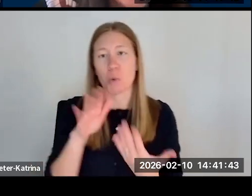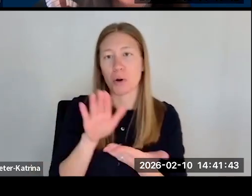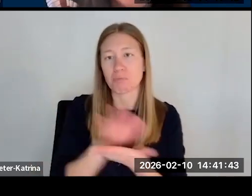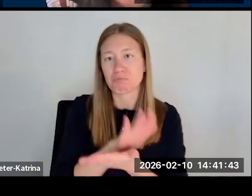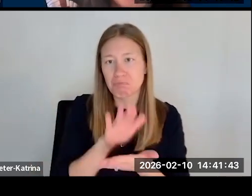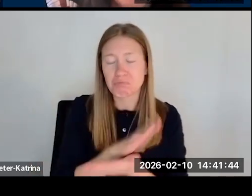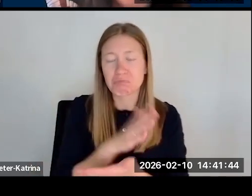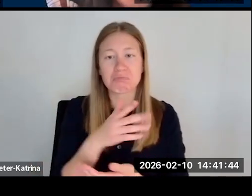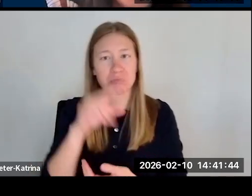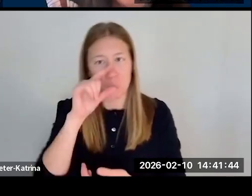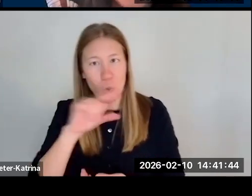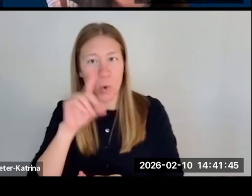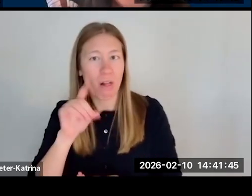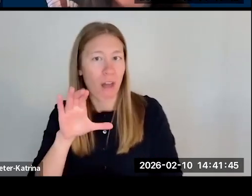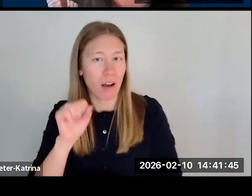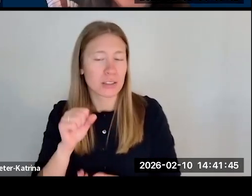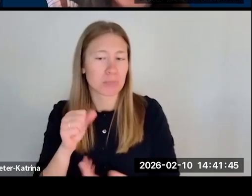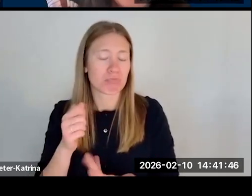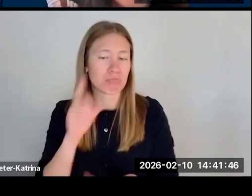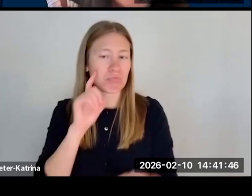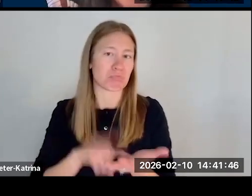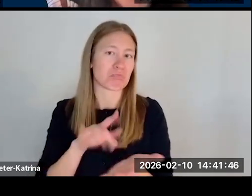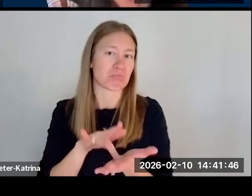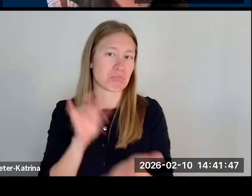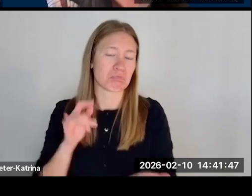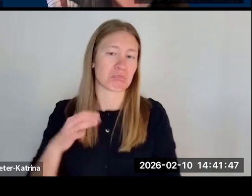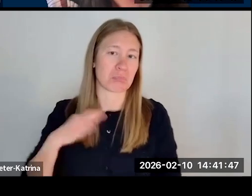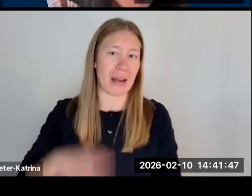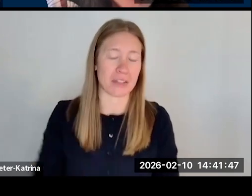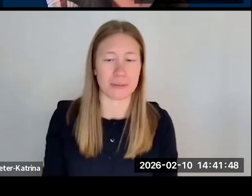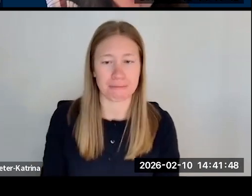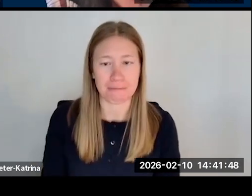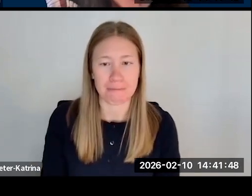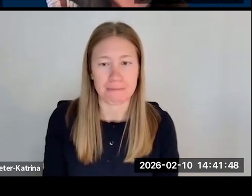Okay, so now we've got a better purple color for heading to text.